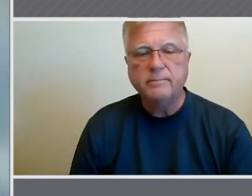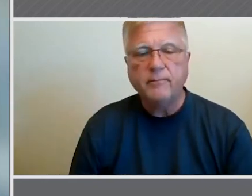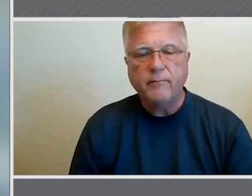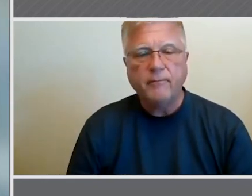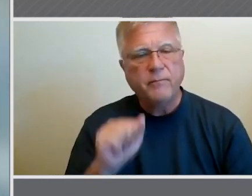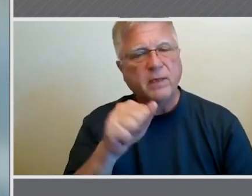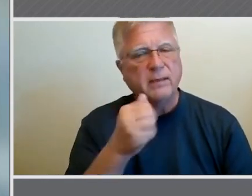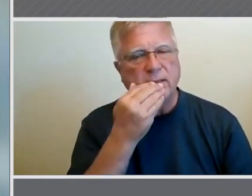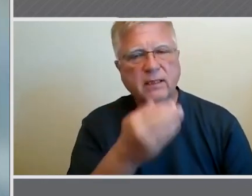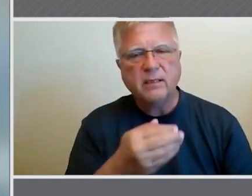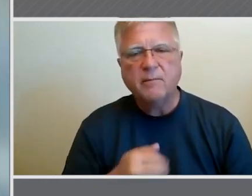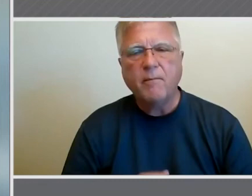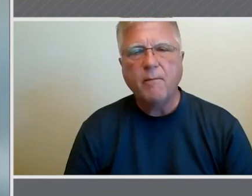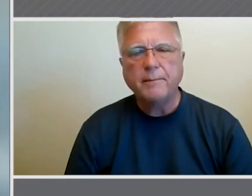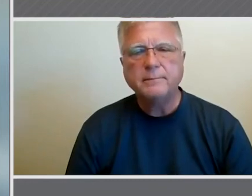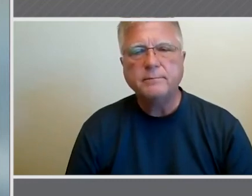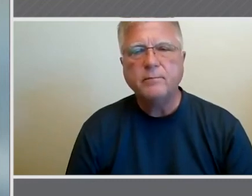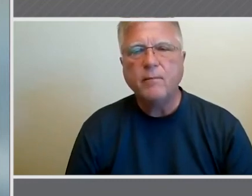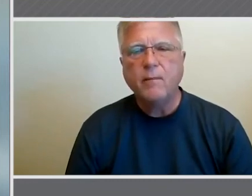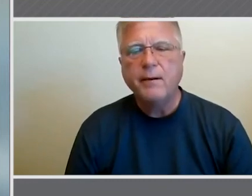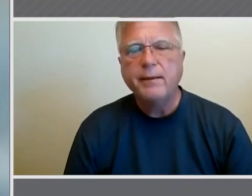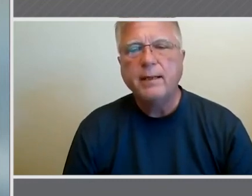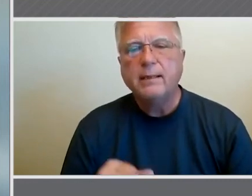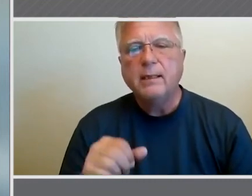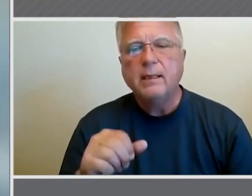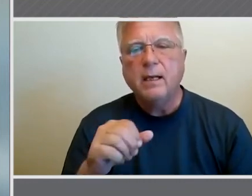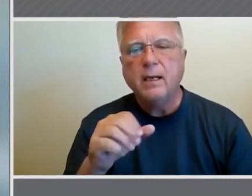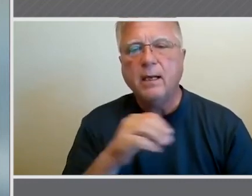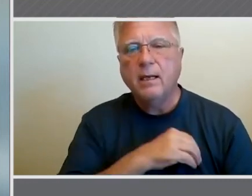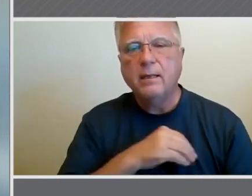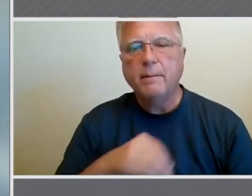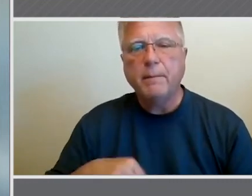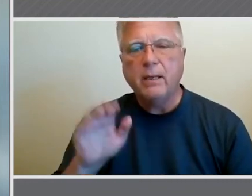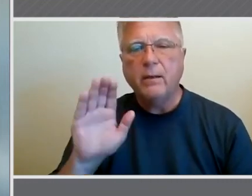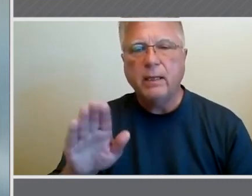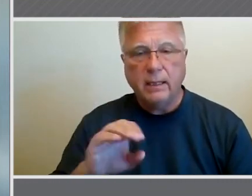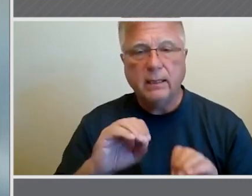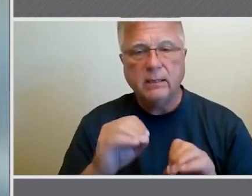Yes, so the mayor's office in the shift of the affordable housing Task Force back in,